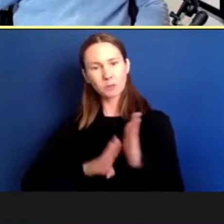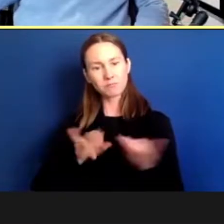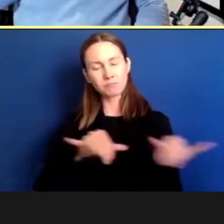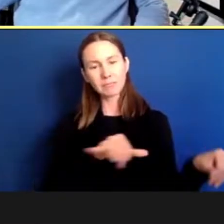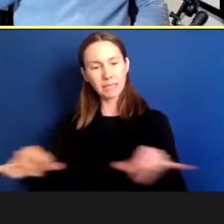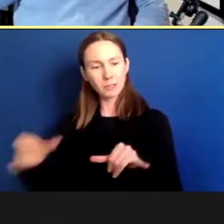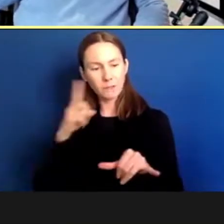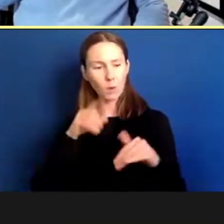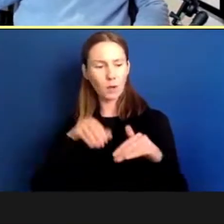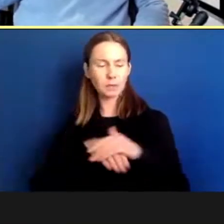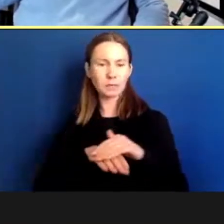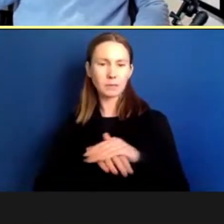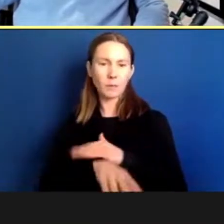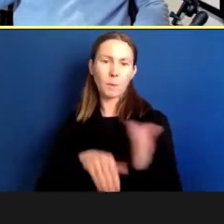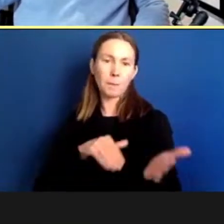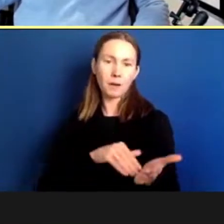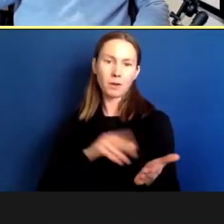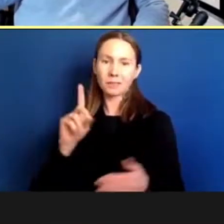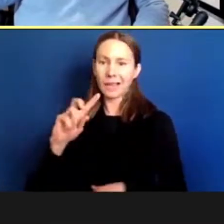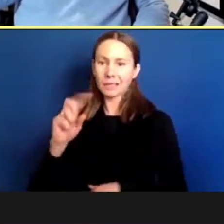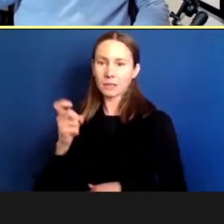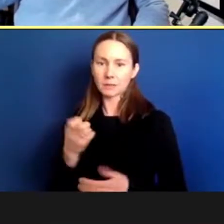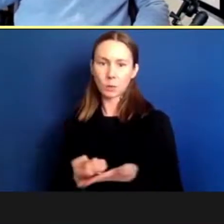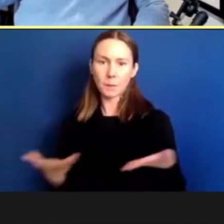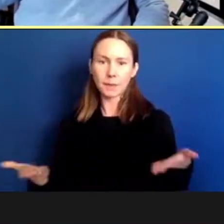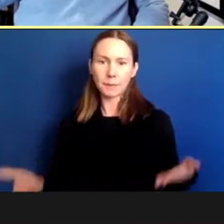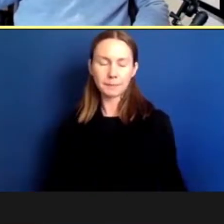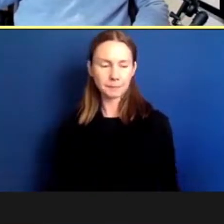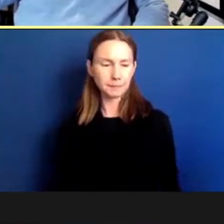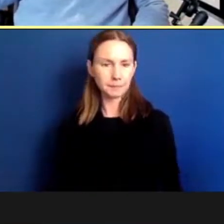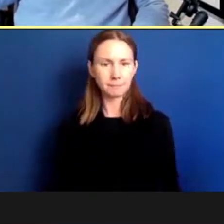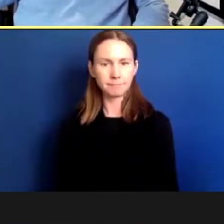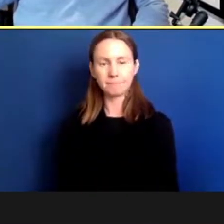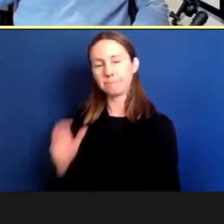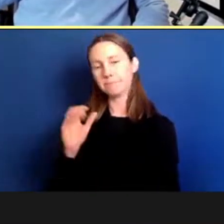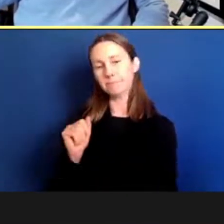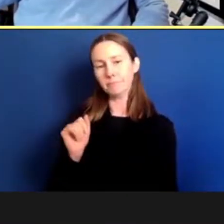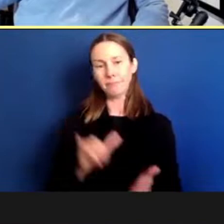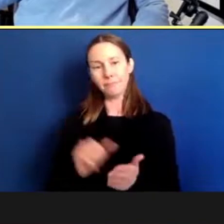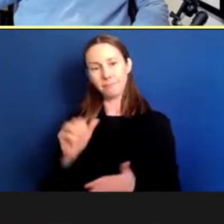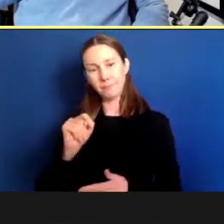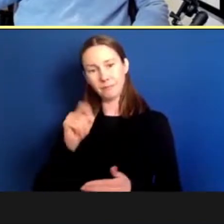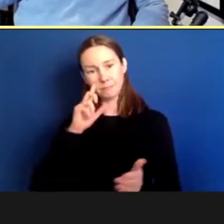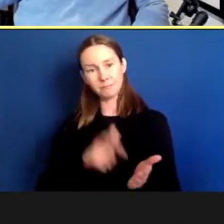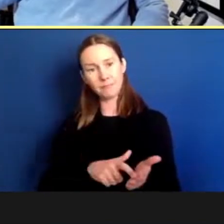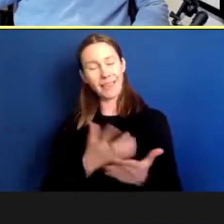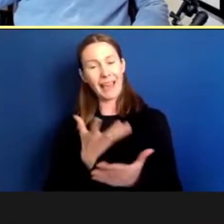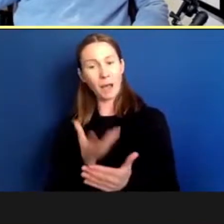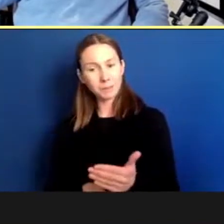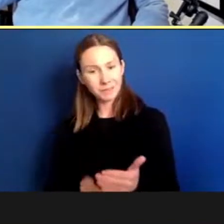diagnostic equipment. The act also recognized the absence of accessible medical diagnostic equipment